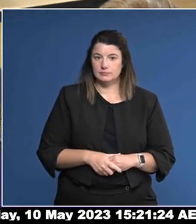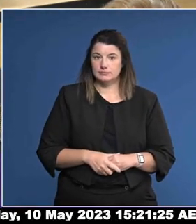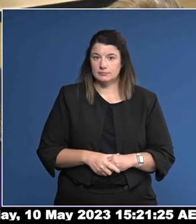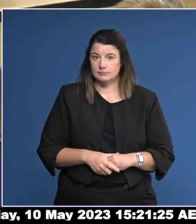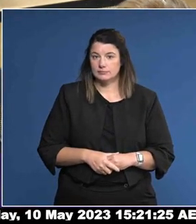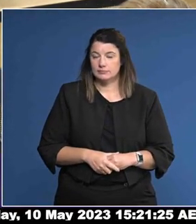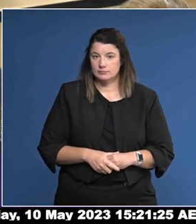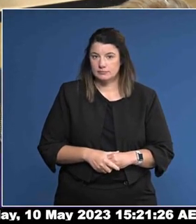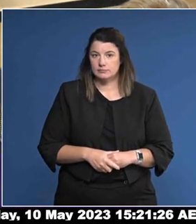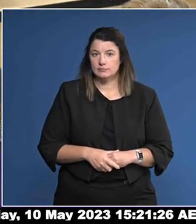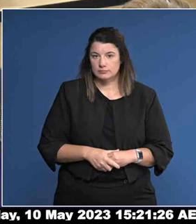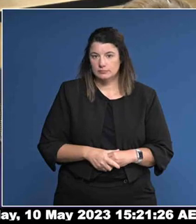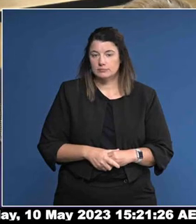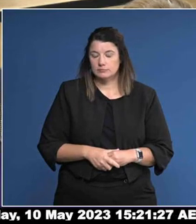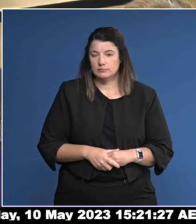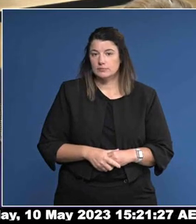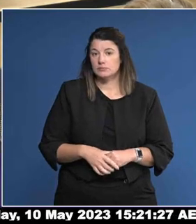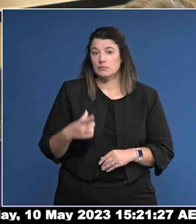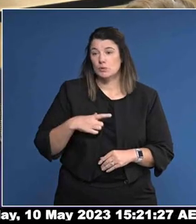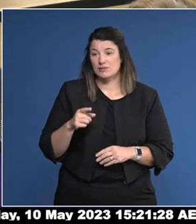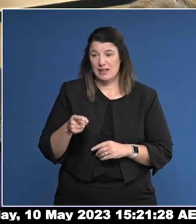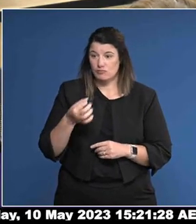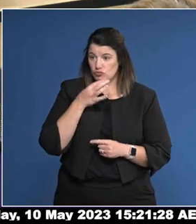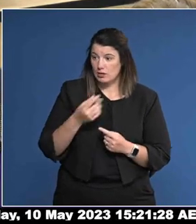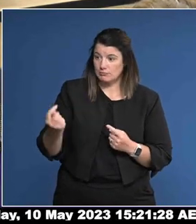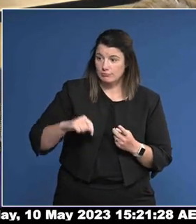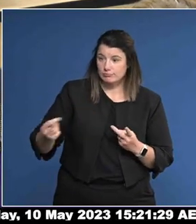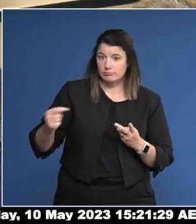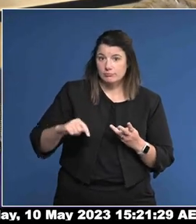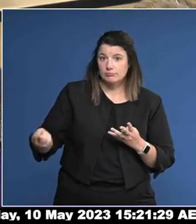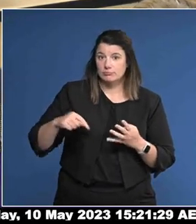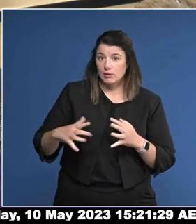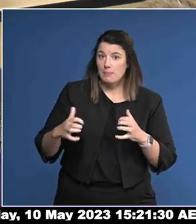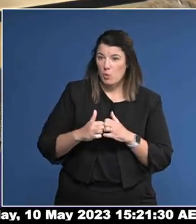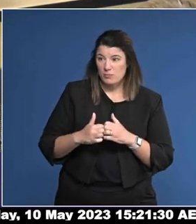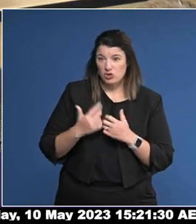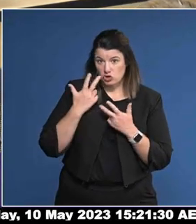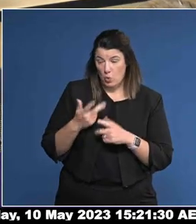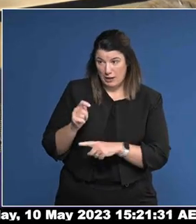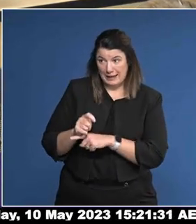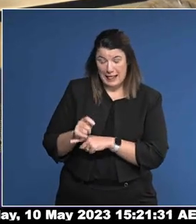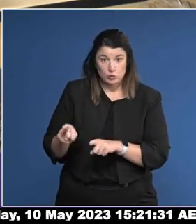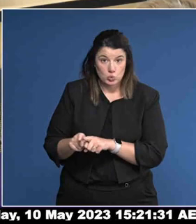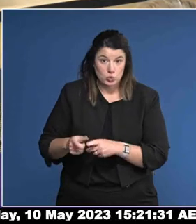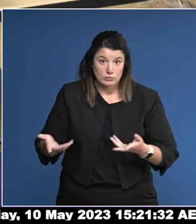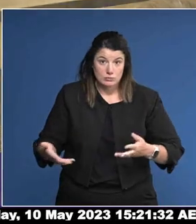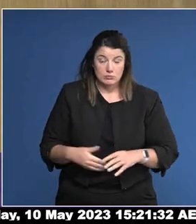non-attendances was indicative of ongoing neglect? That may not necessarily be the case.